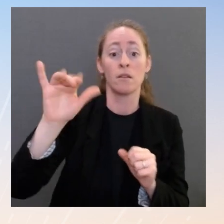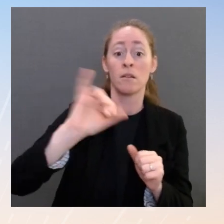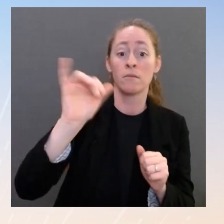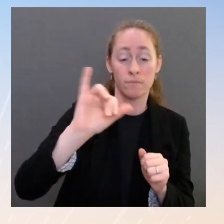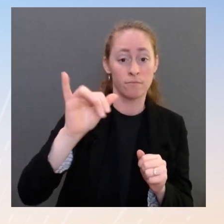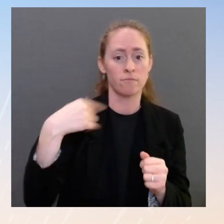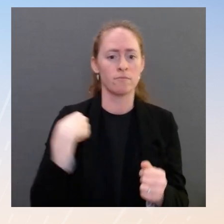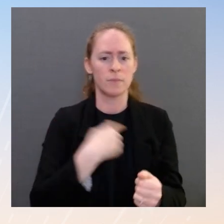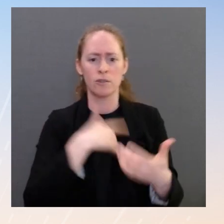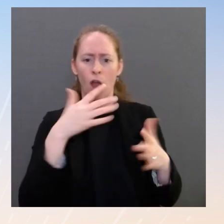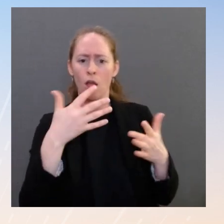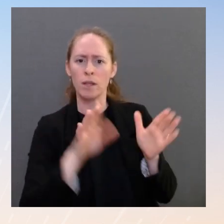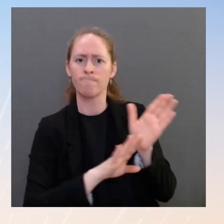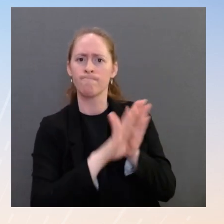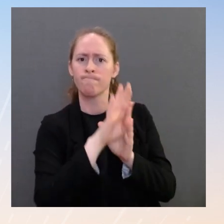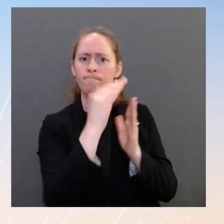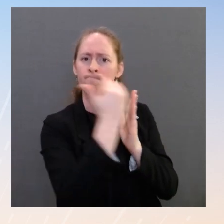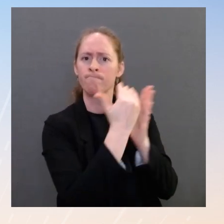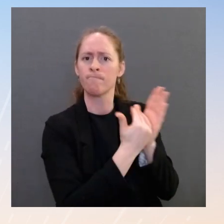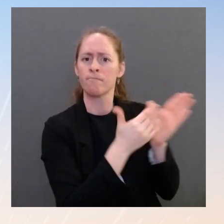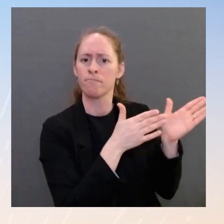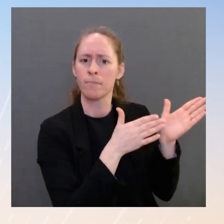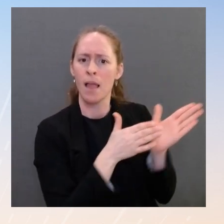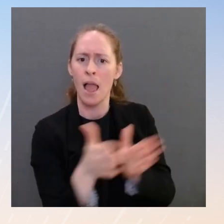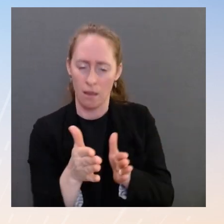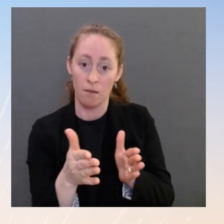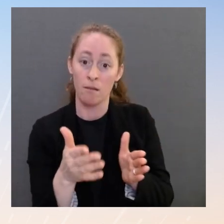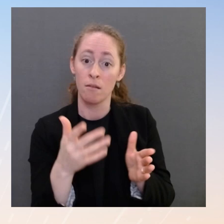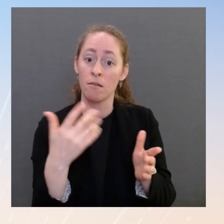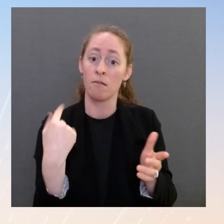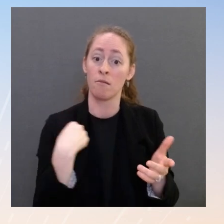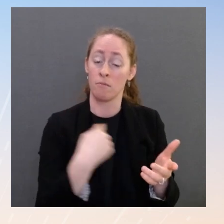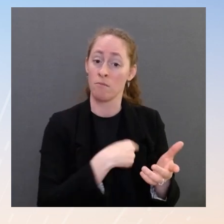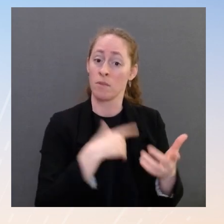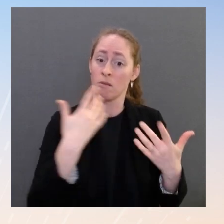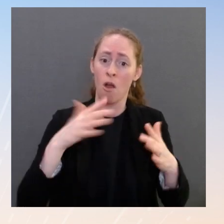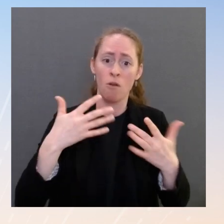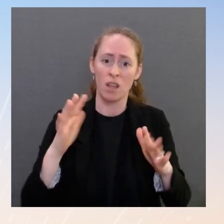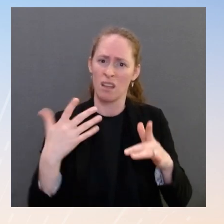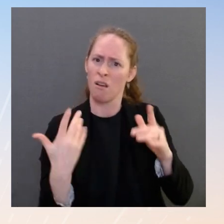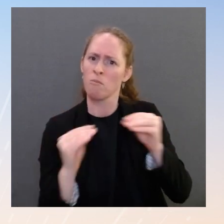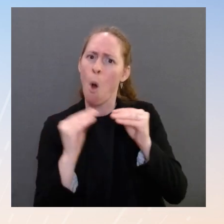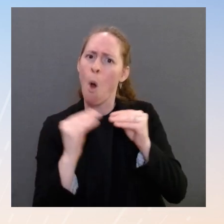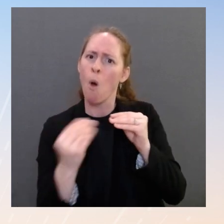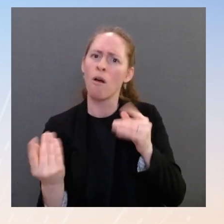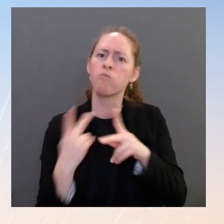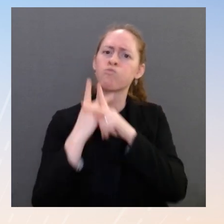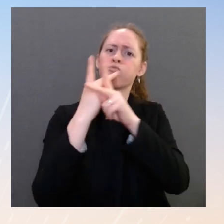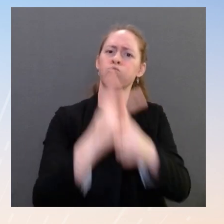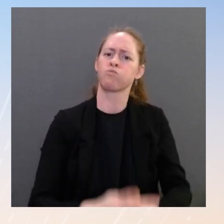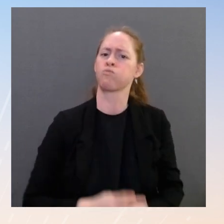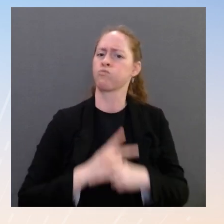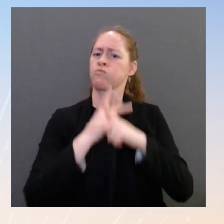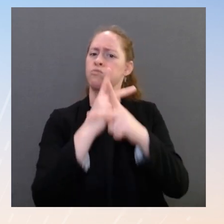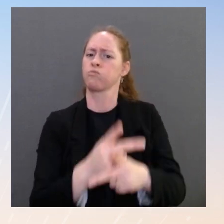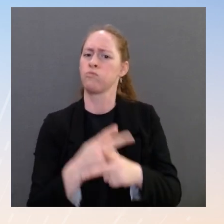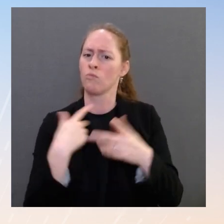to go back to our more normal routines. But in that, that requires making risk assessments and decisions about what you're going to do